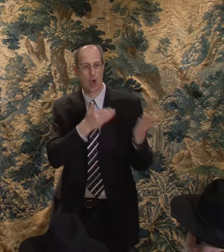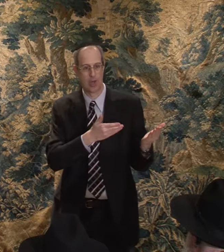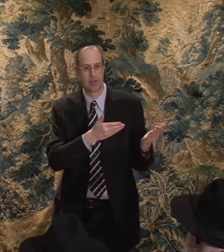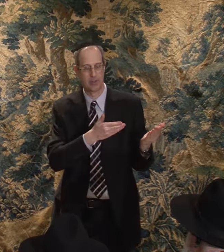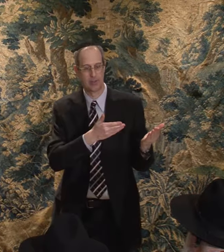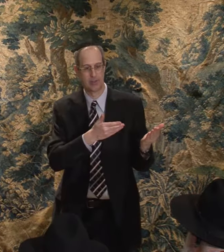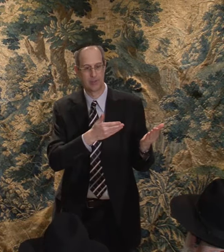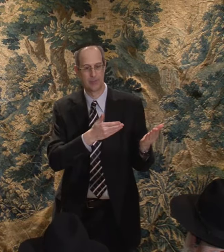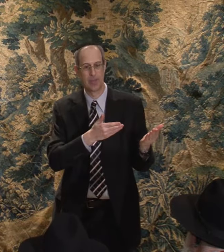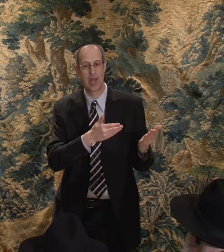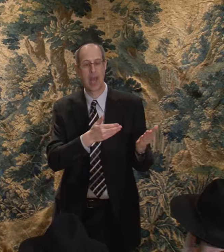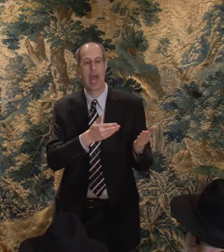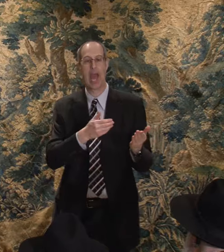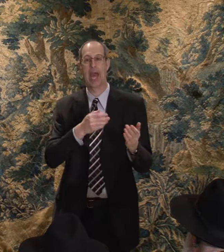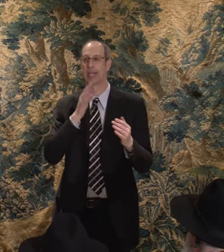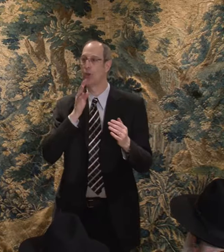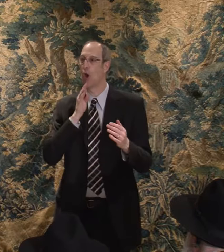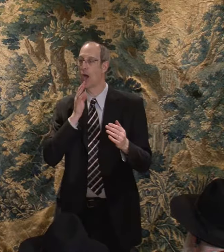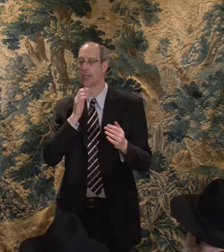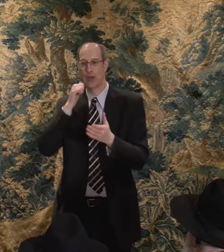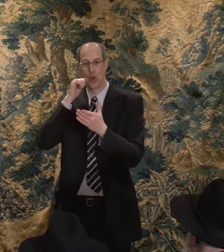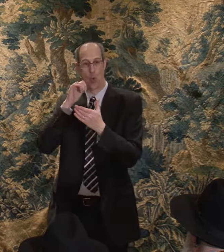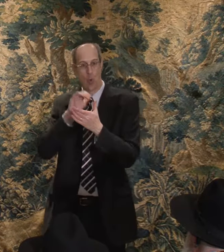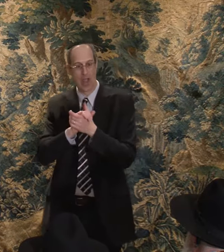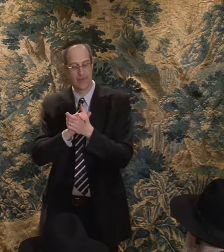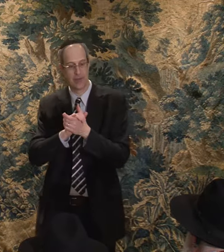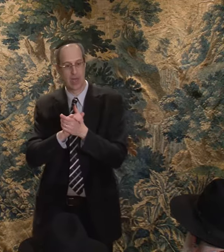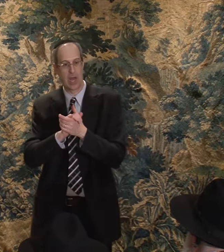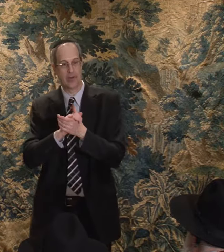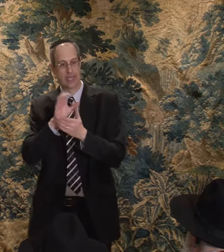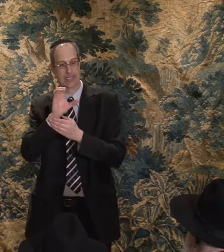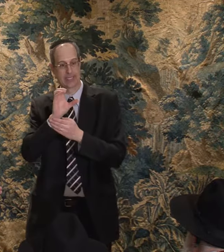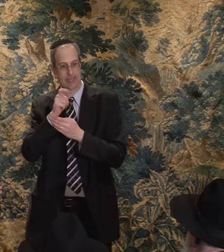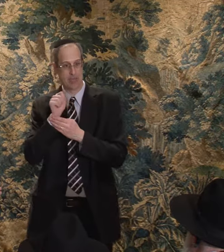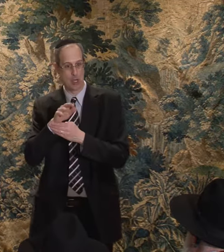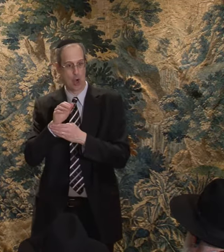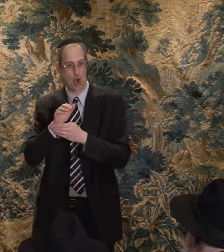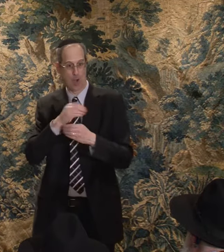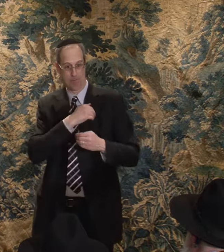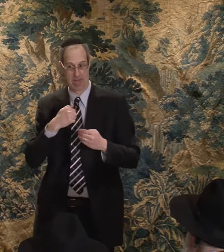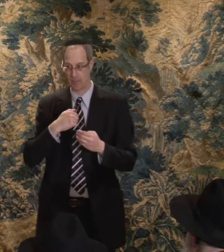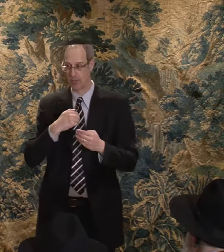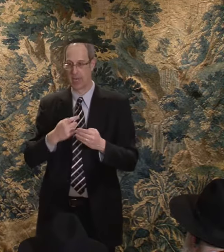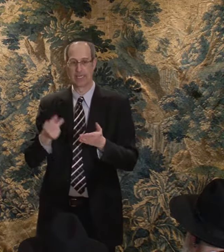and the wife of the Hatzolah member gets up to the surprise of everyone and she